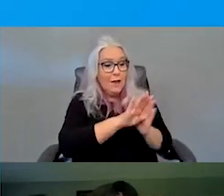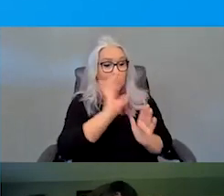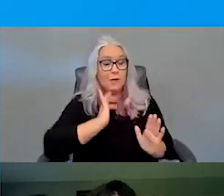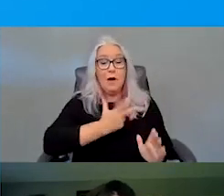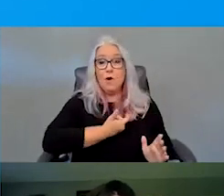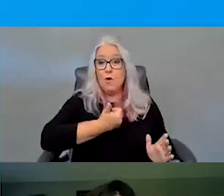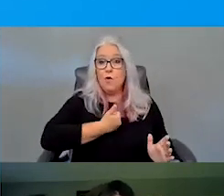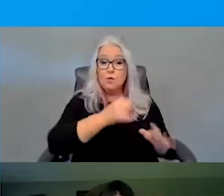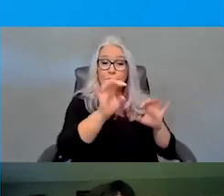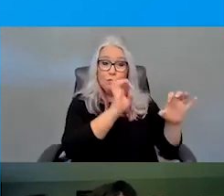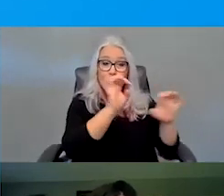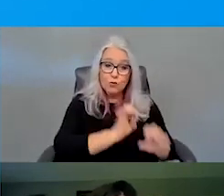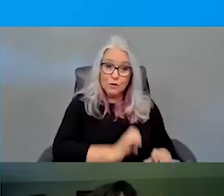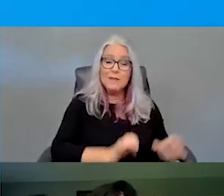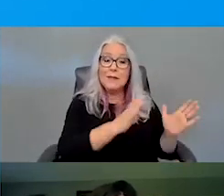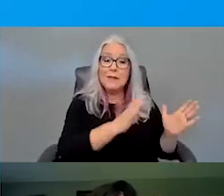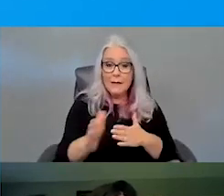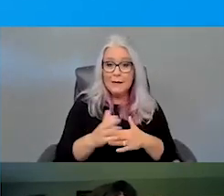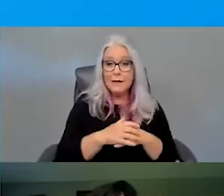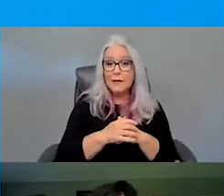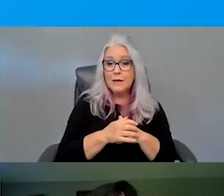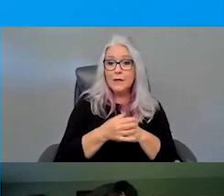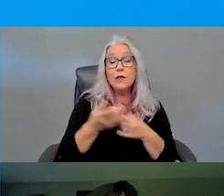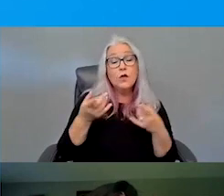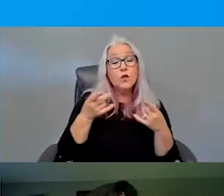during that hurricane and others